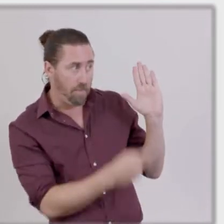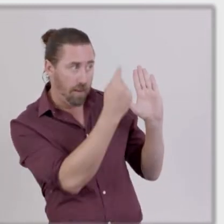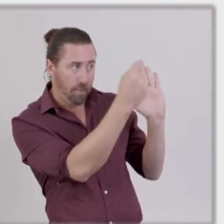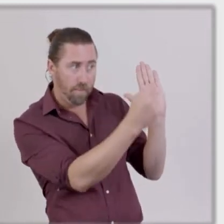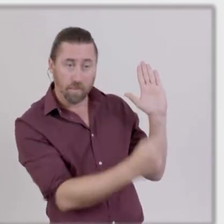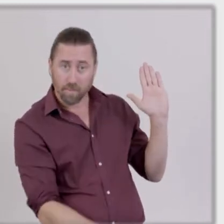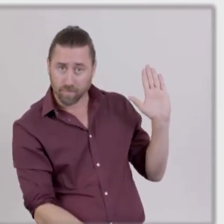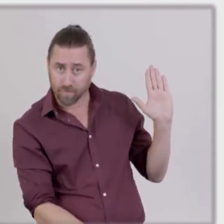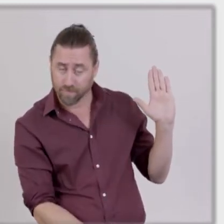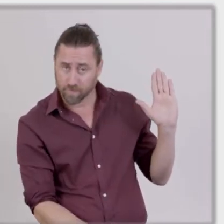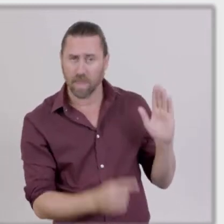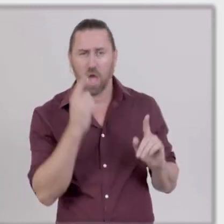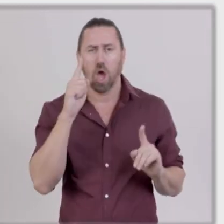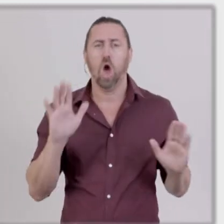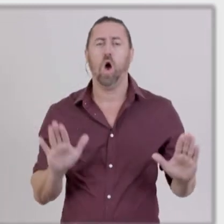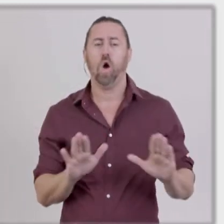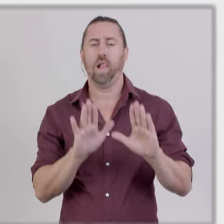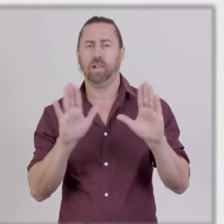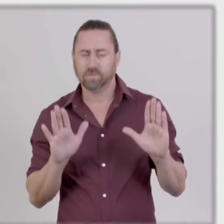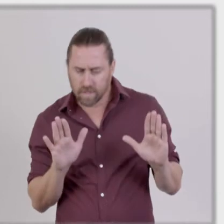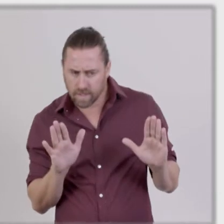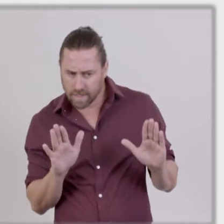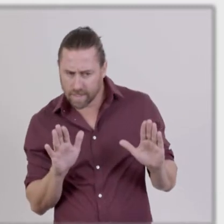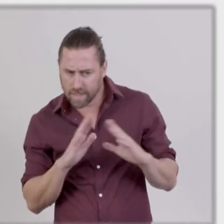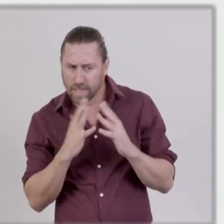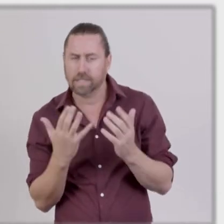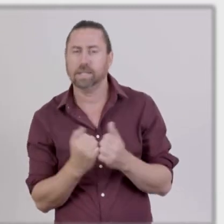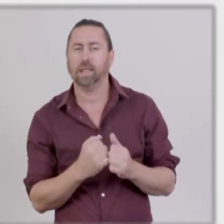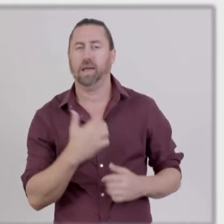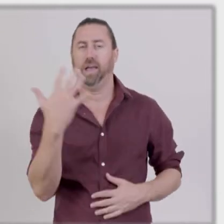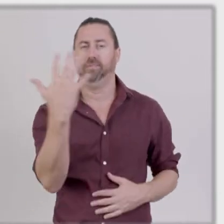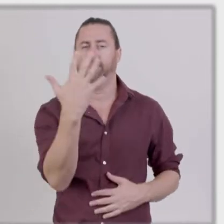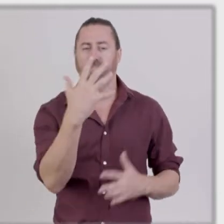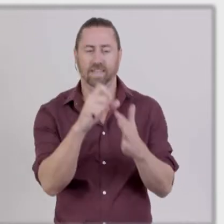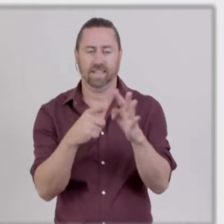Now, I can see she was on holiday for 15 days.